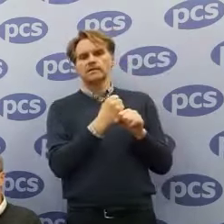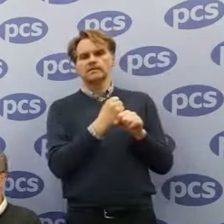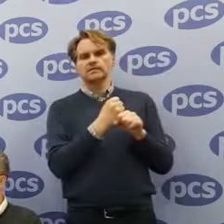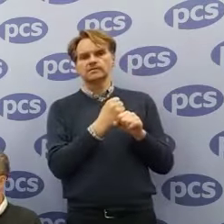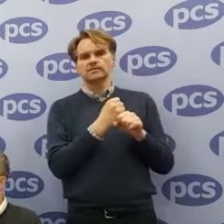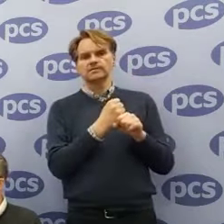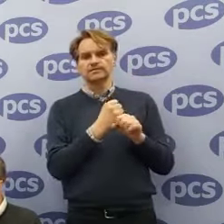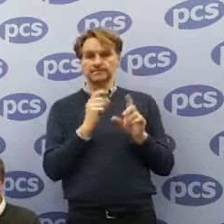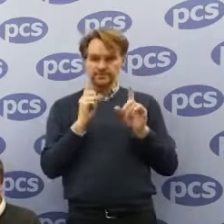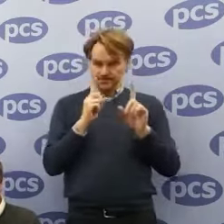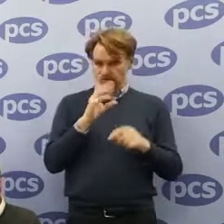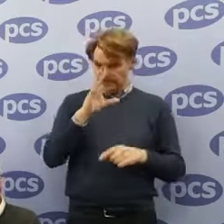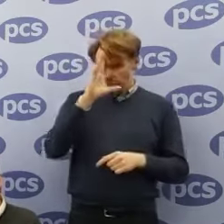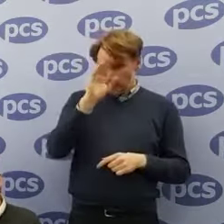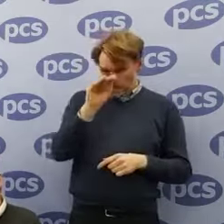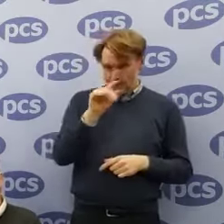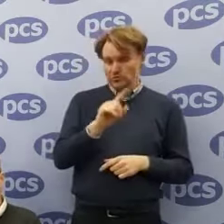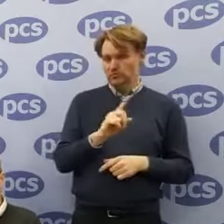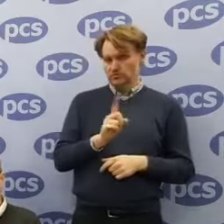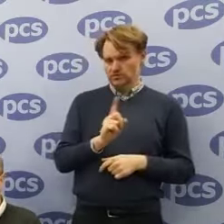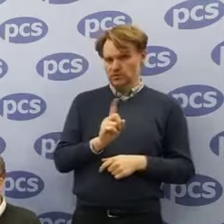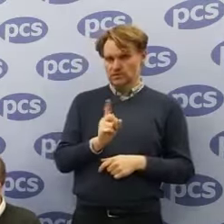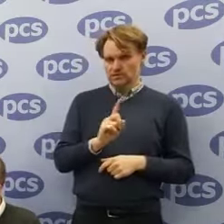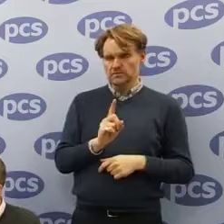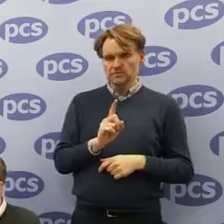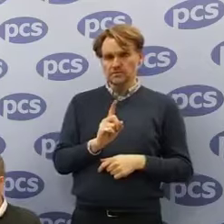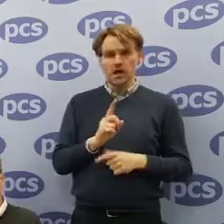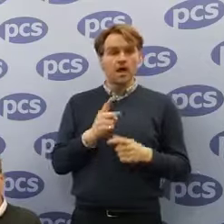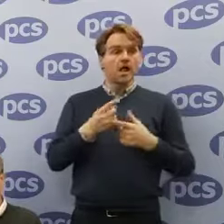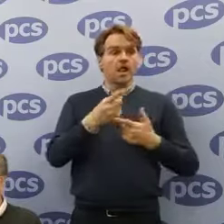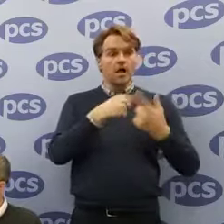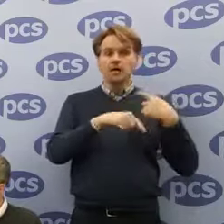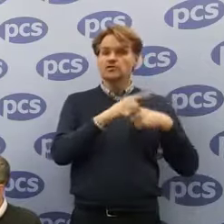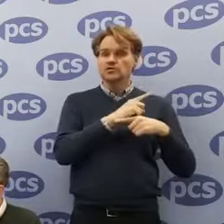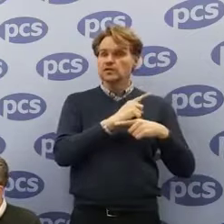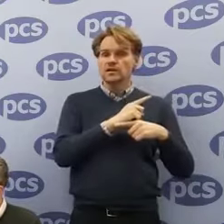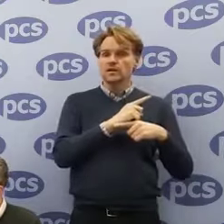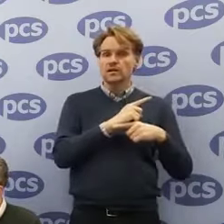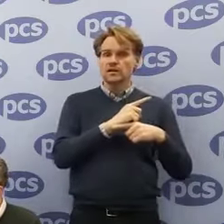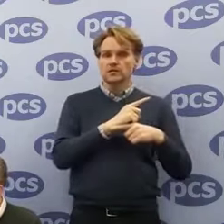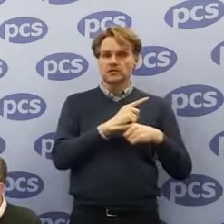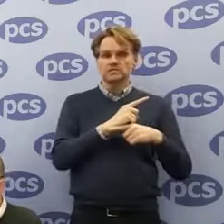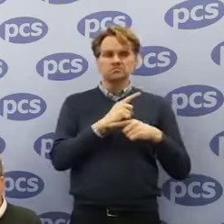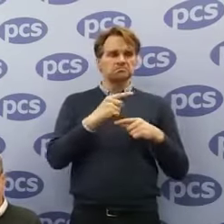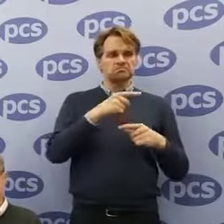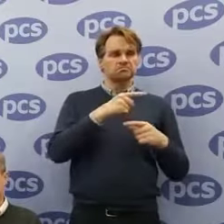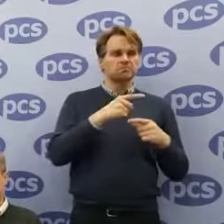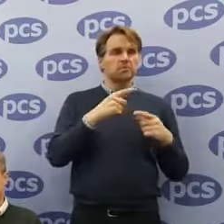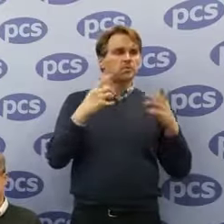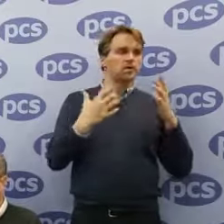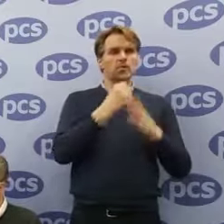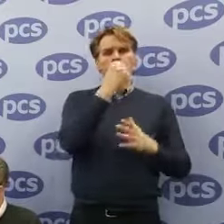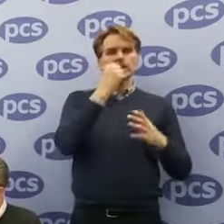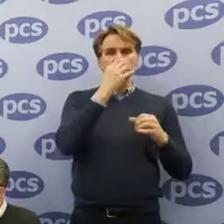first thing to remind people of is that since we balloted last year we've beaten the government in the High Court, received a substantial compensation